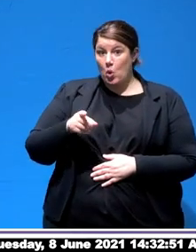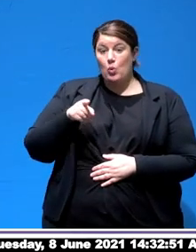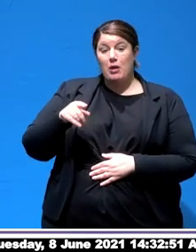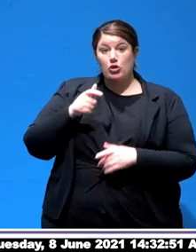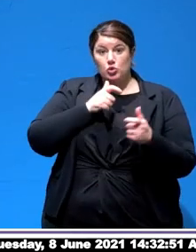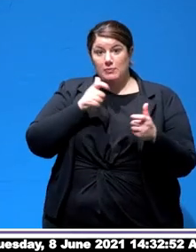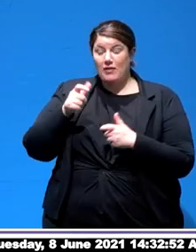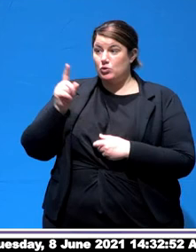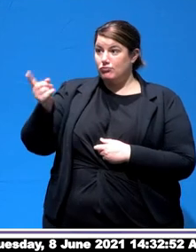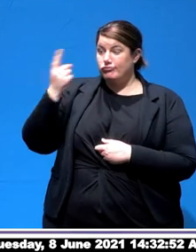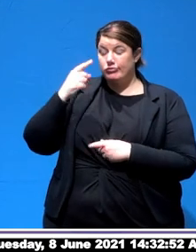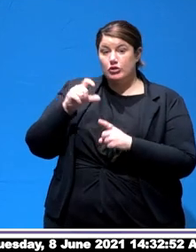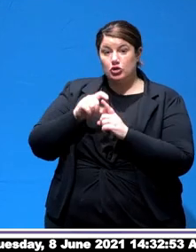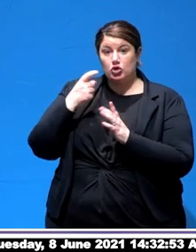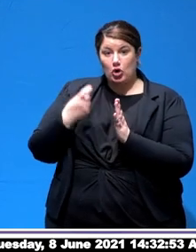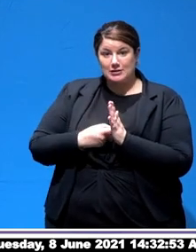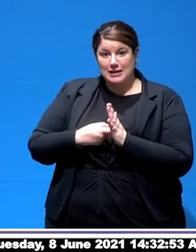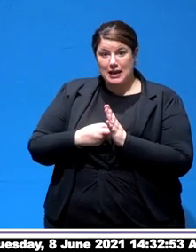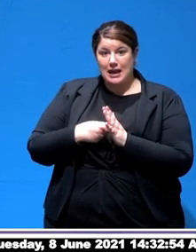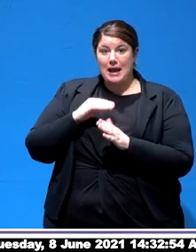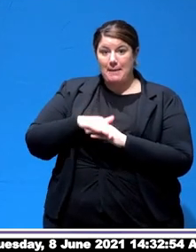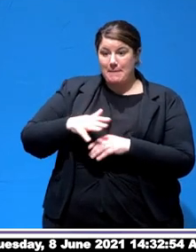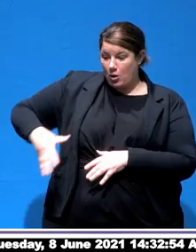regarding the bruising previously reported ......